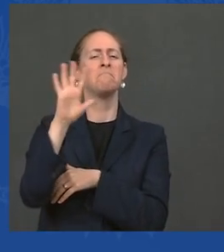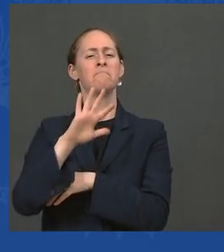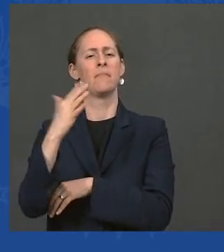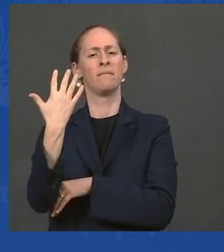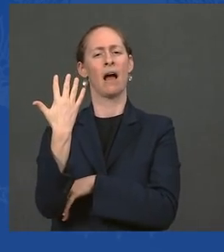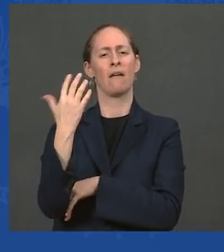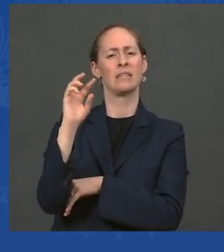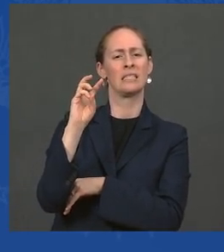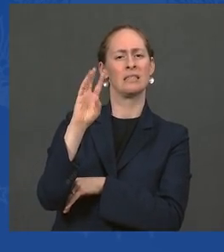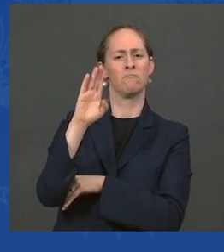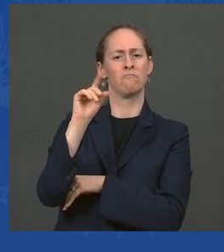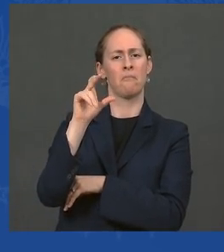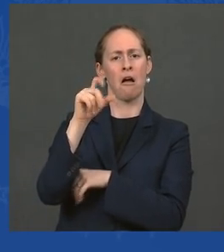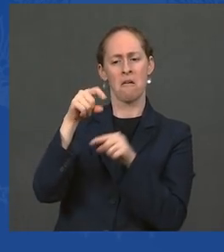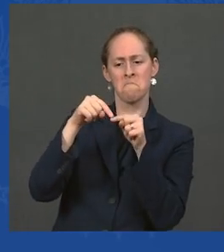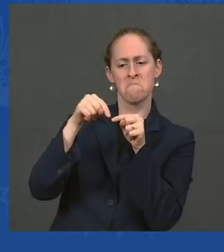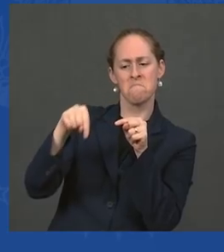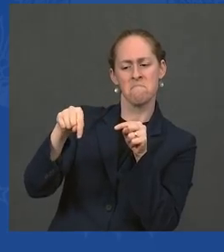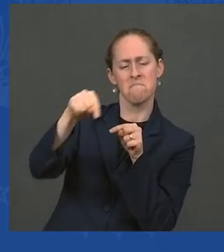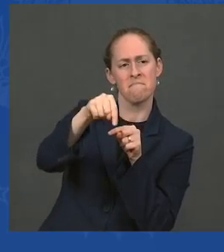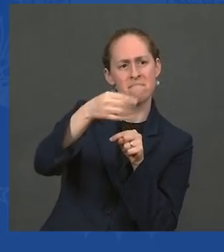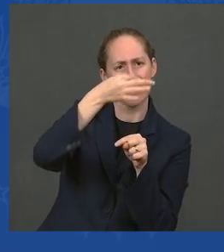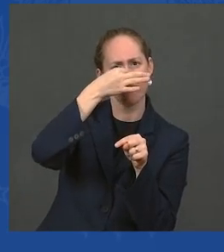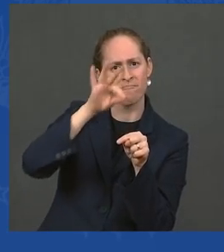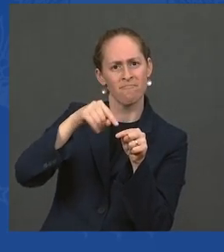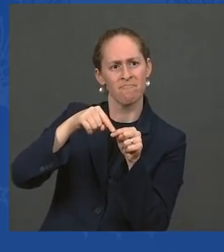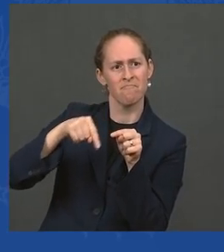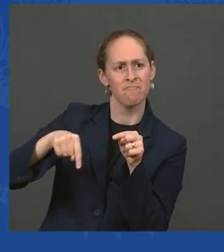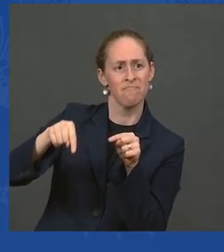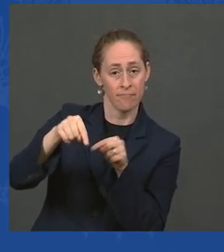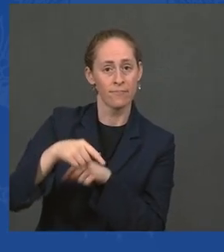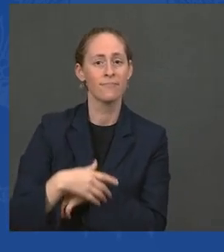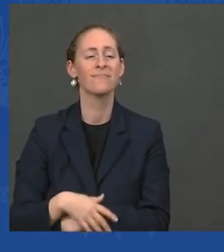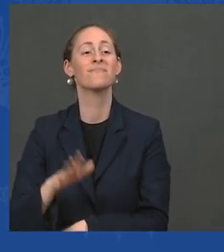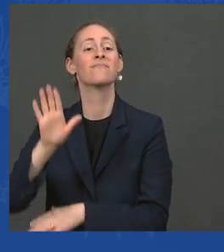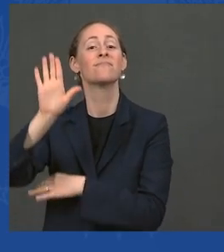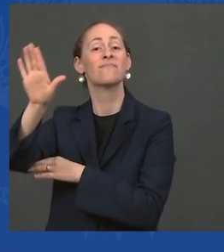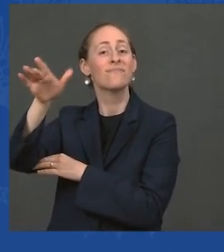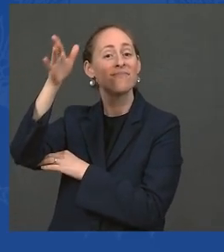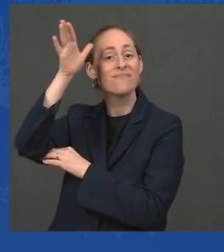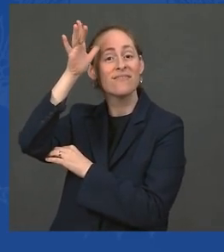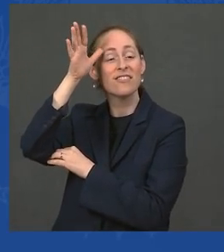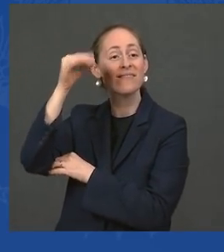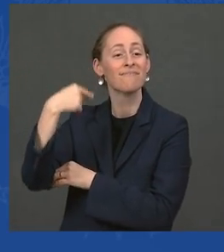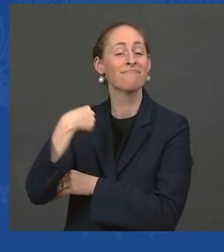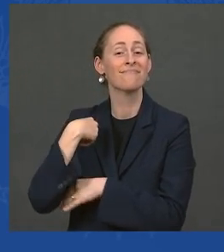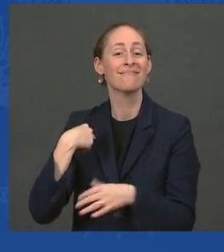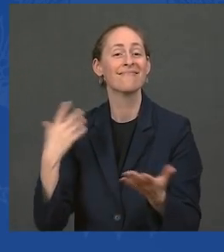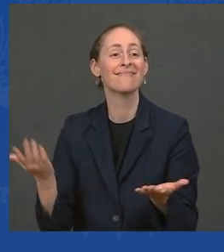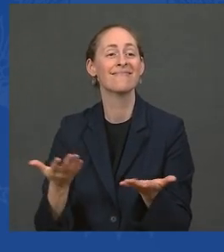And his dad and I were about 18 years apart,